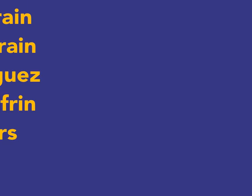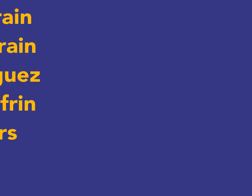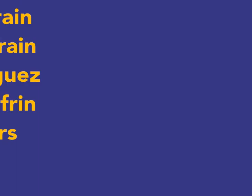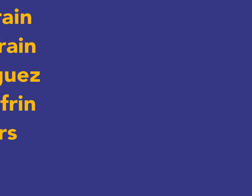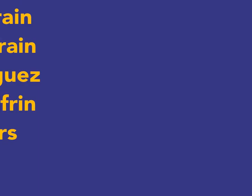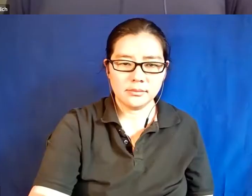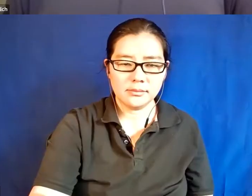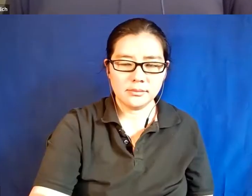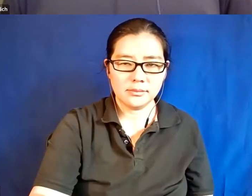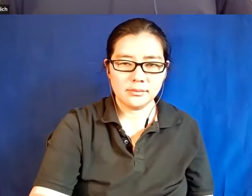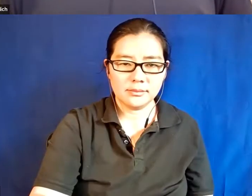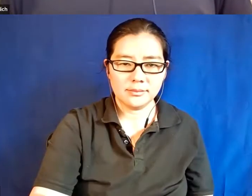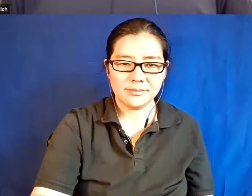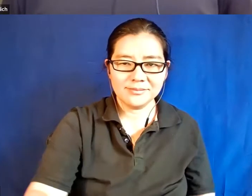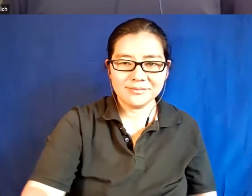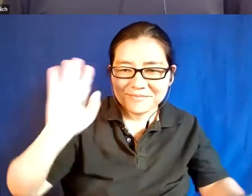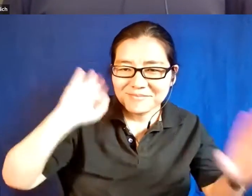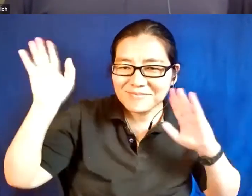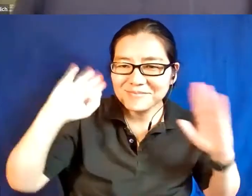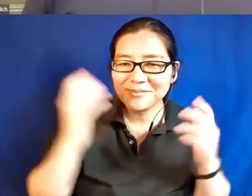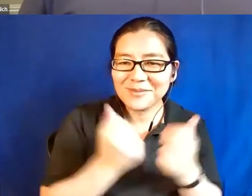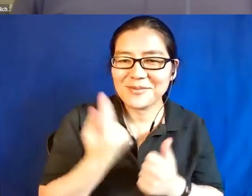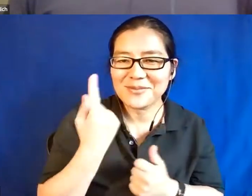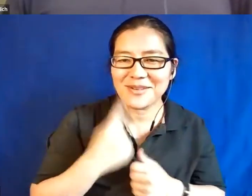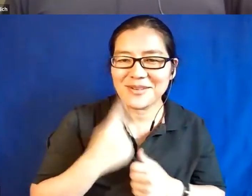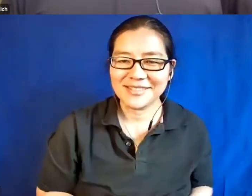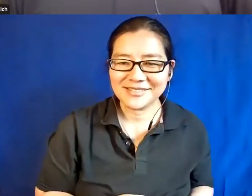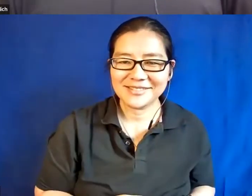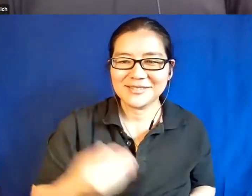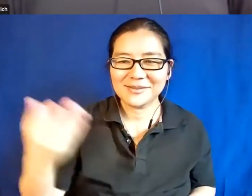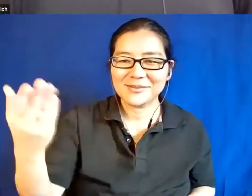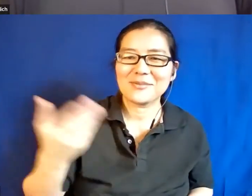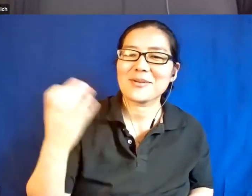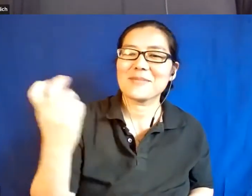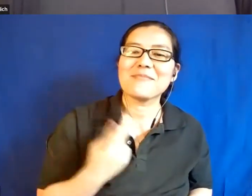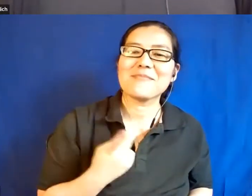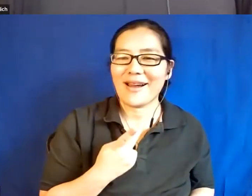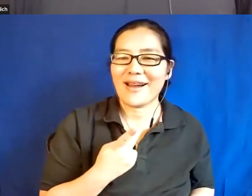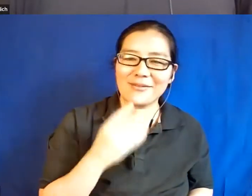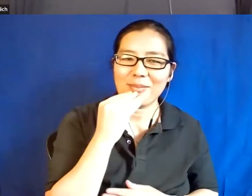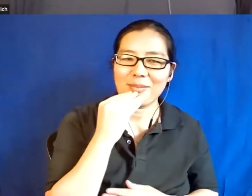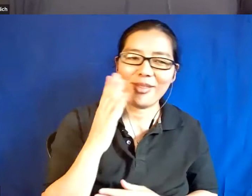Ting Sir: Hello, everybody and welcome back from lunch. For